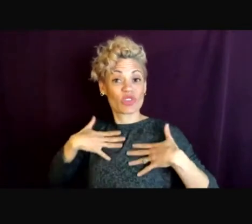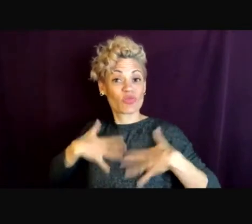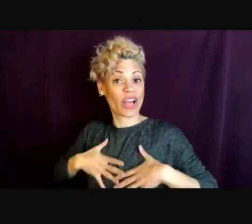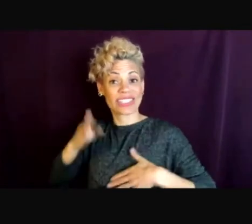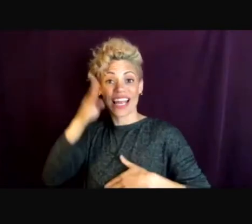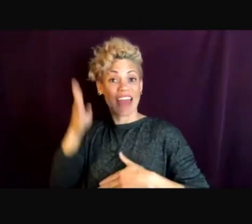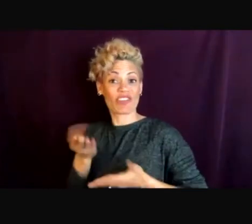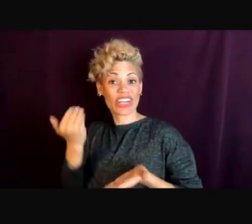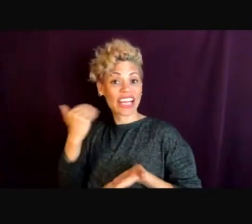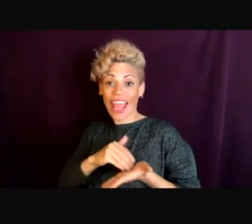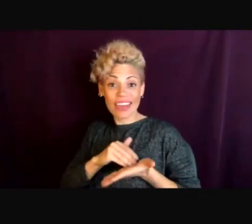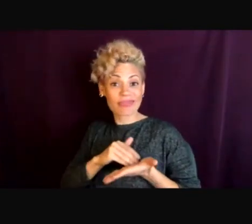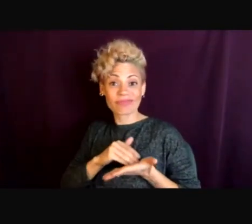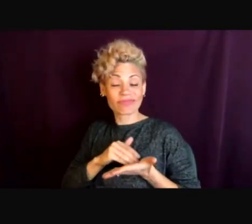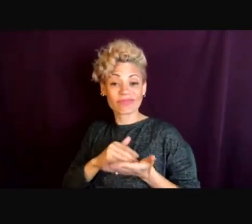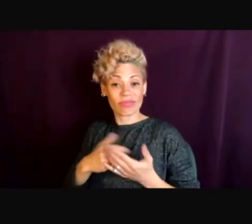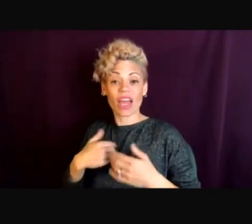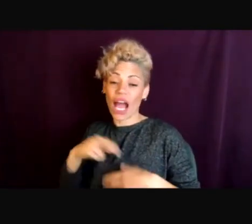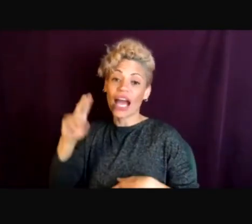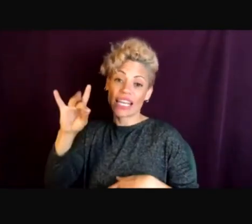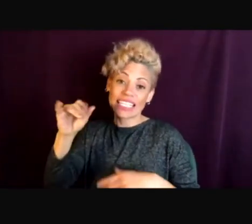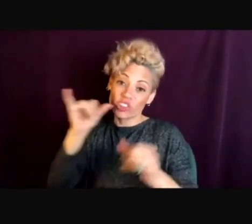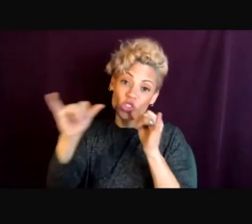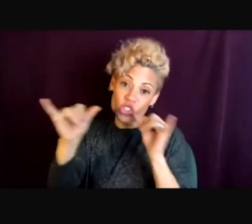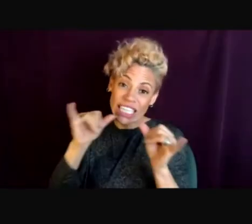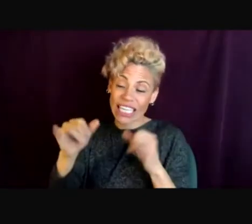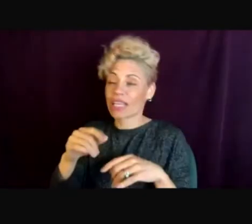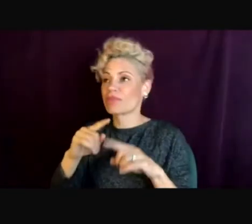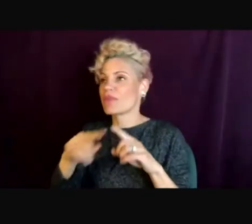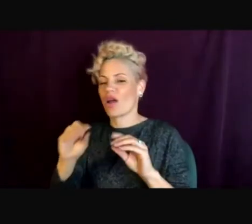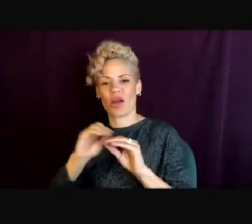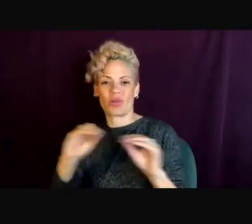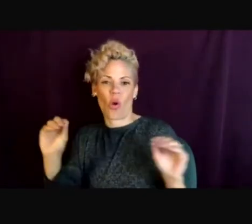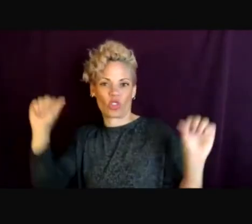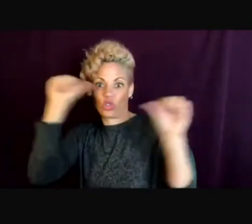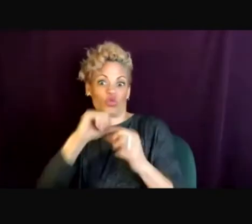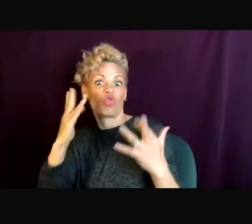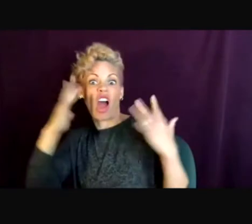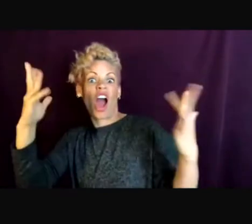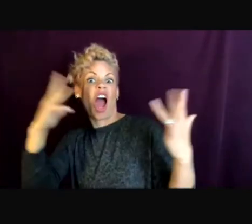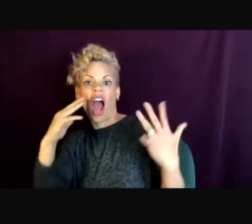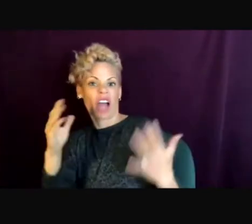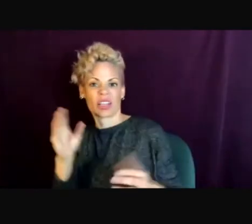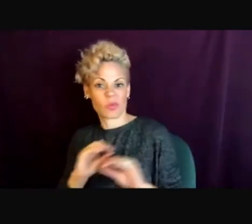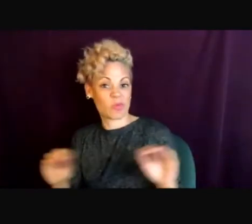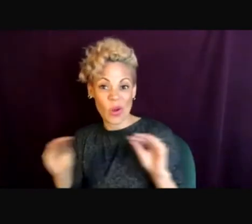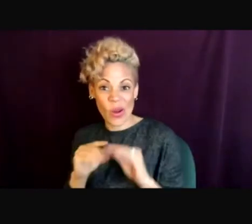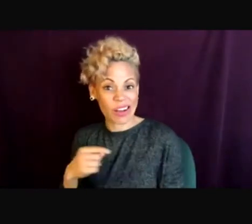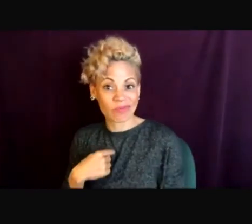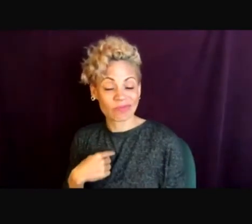I drank, but I don't get drunk. I got my mojo back.